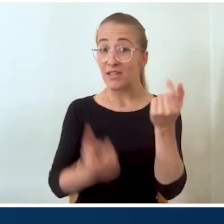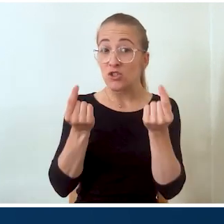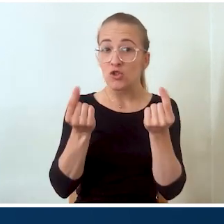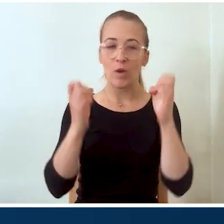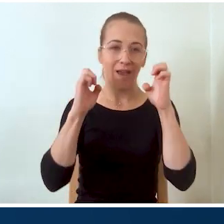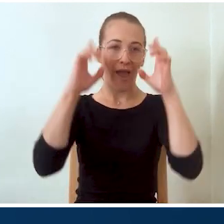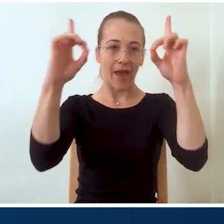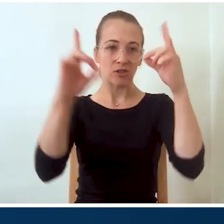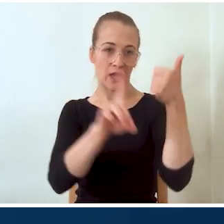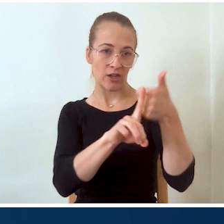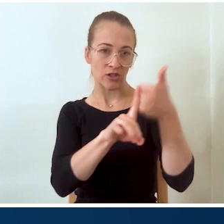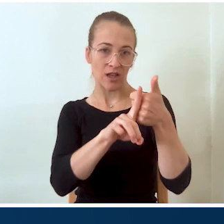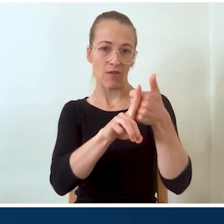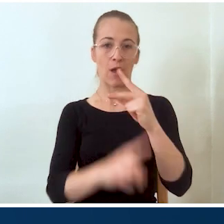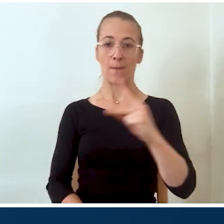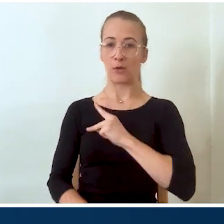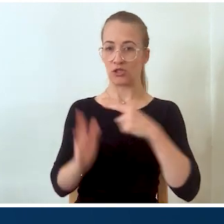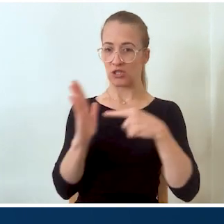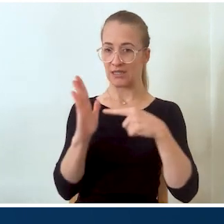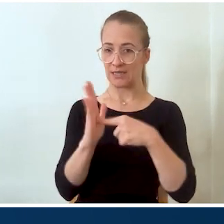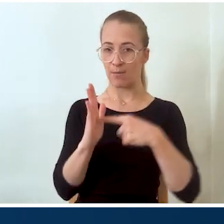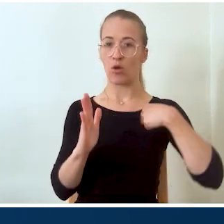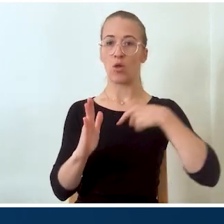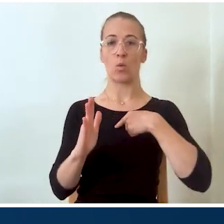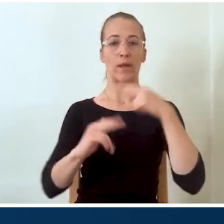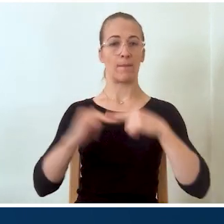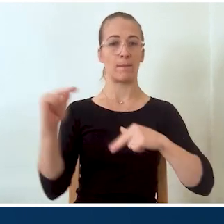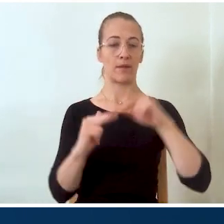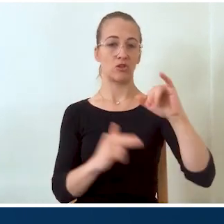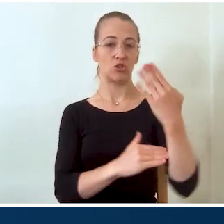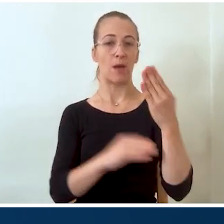So let me give you a personal example. When we built our jobs ability portal the first time